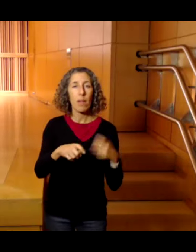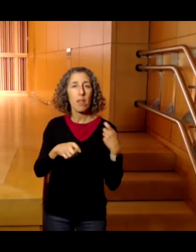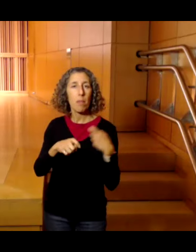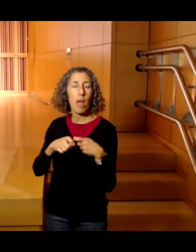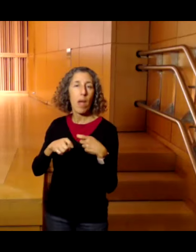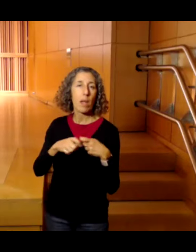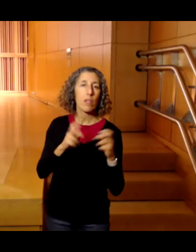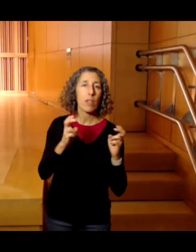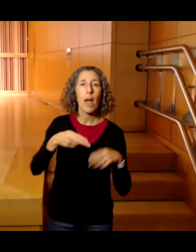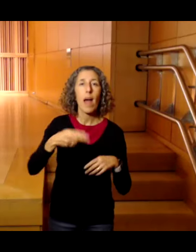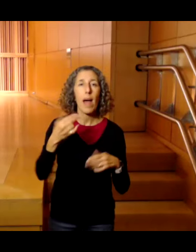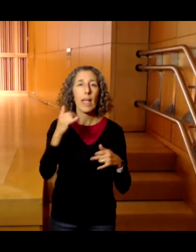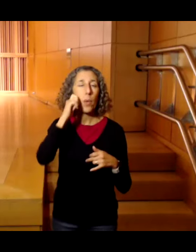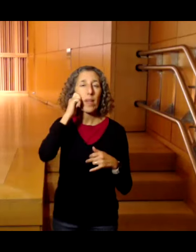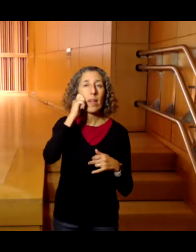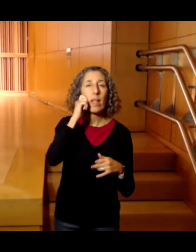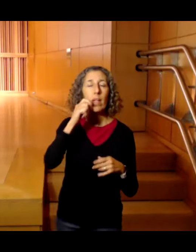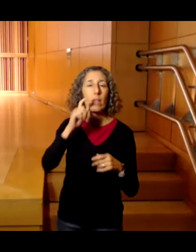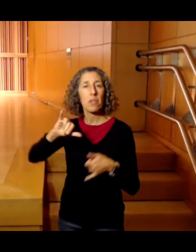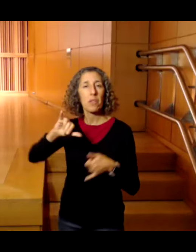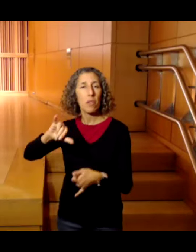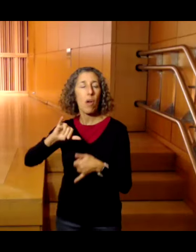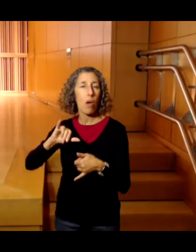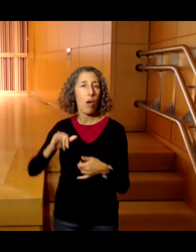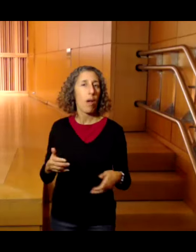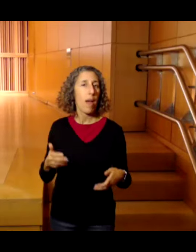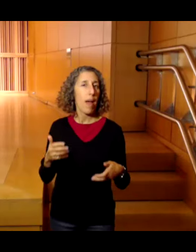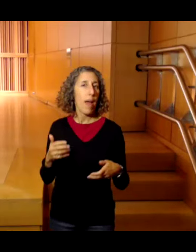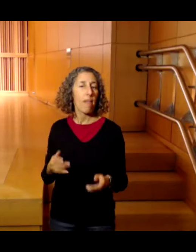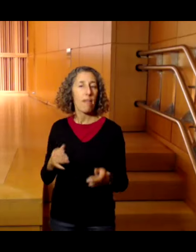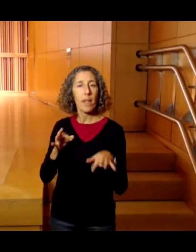Tall, and on the heavy side, with bright black.